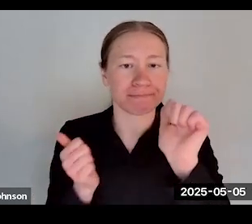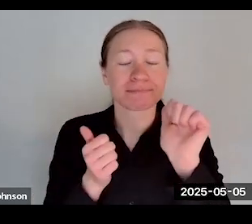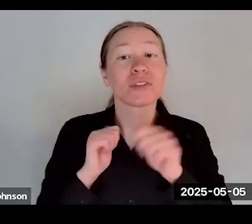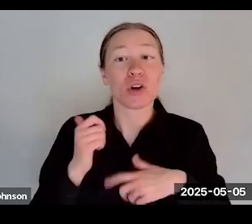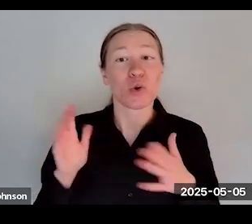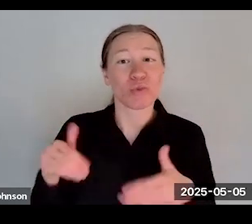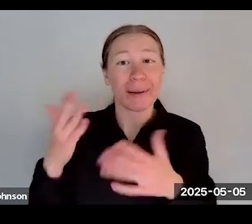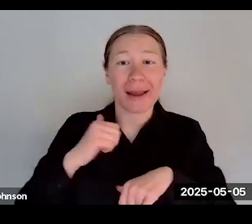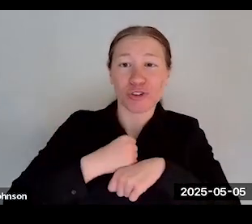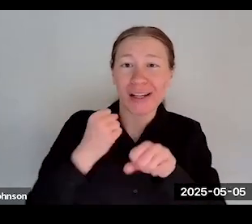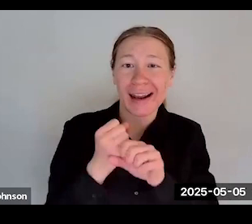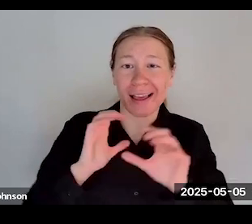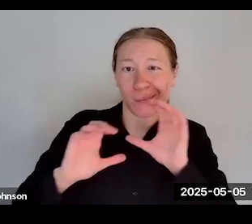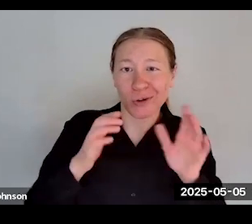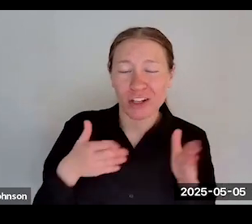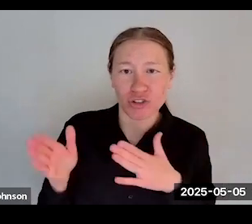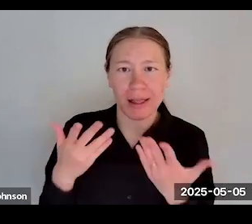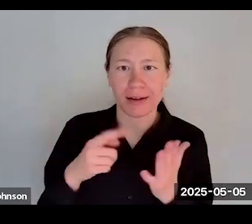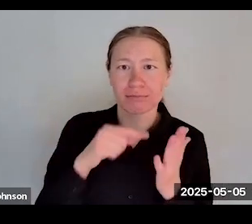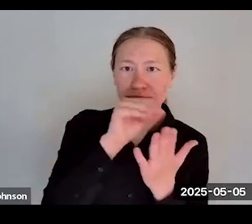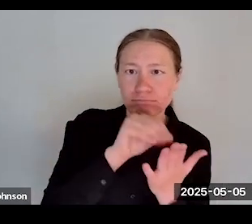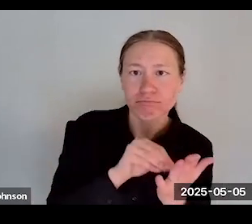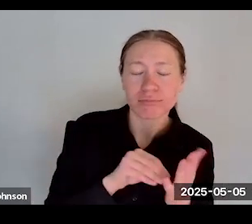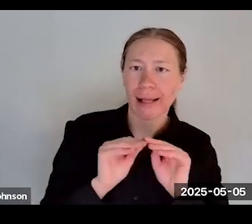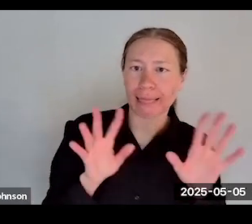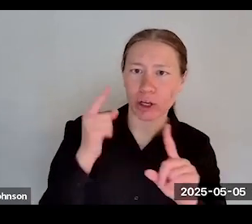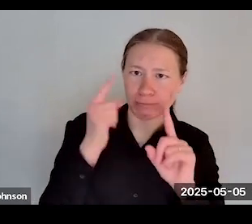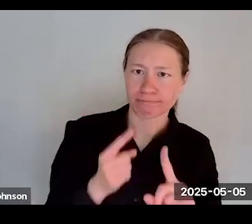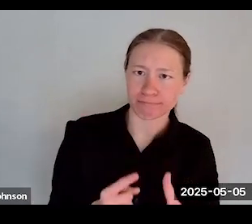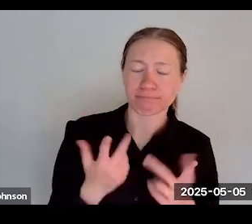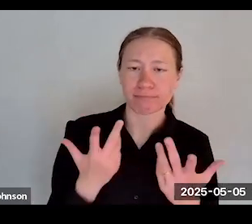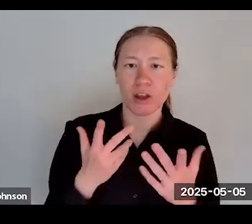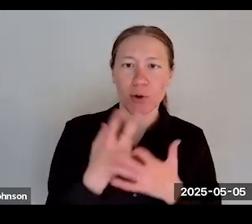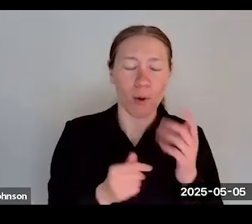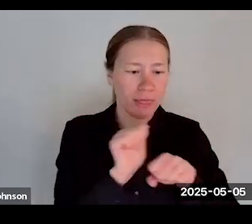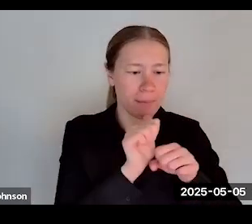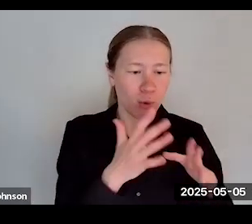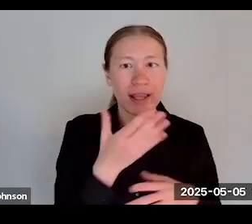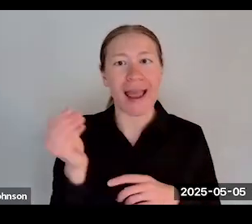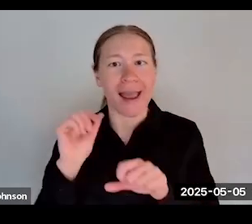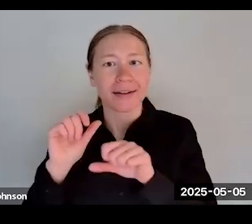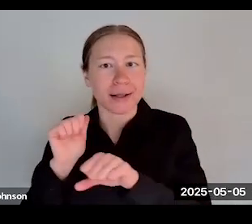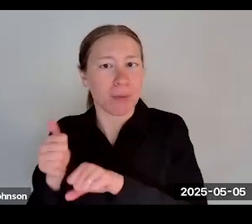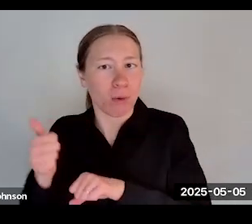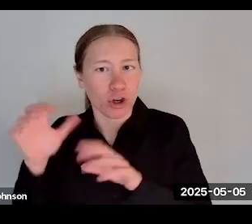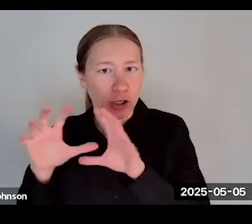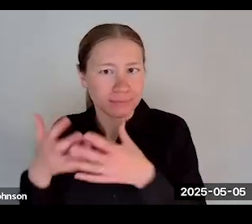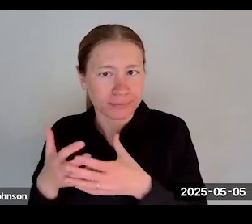that includes clear and concise expectations for both the employee and the unit. And also check in regularly,